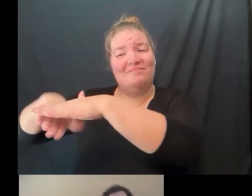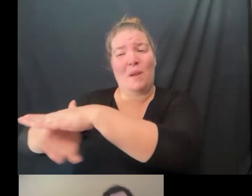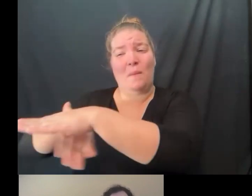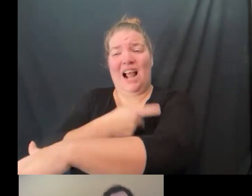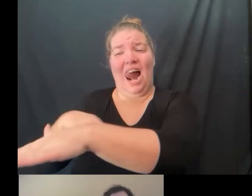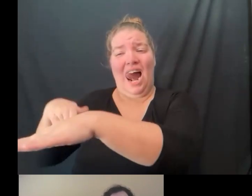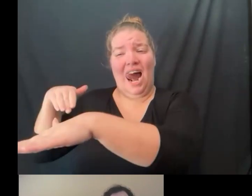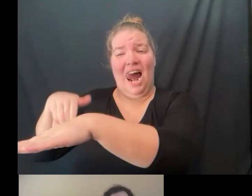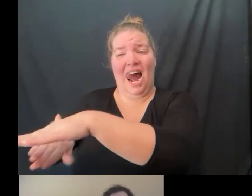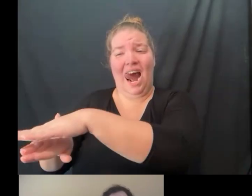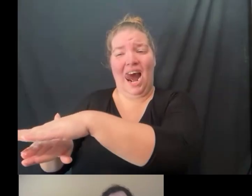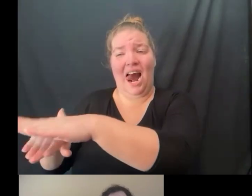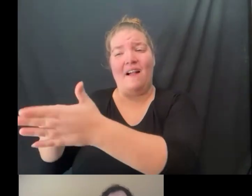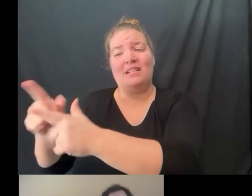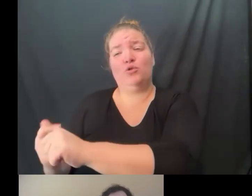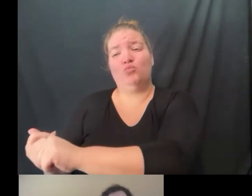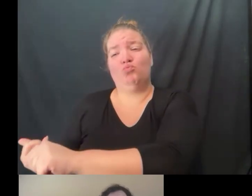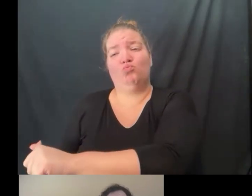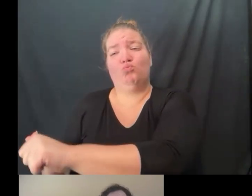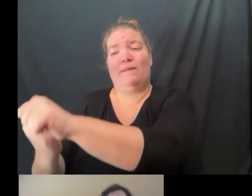the portion that's part of the provincial government